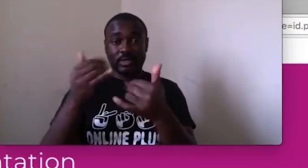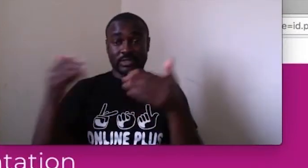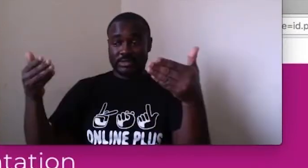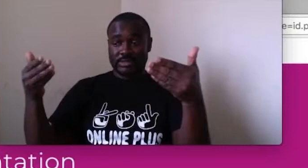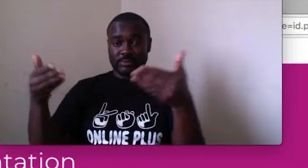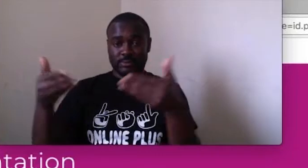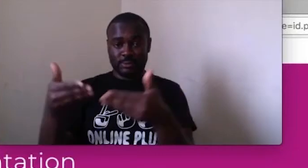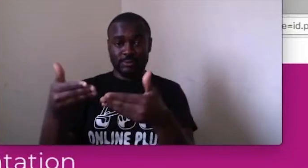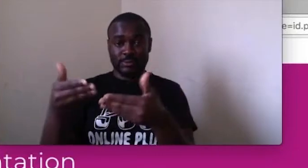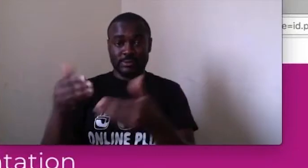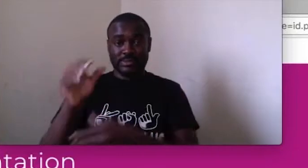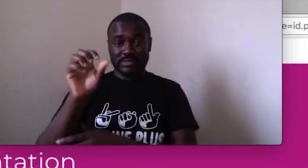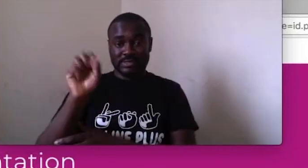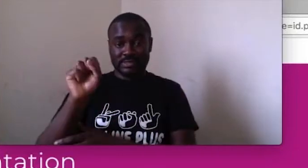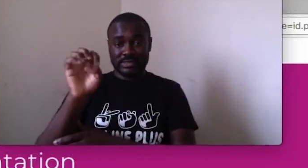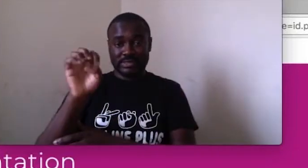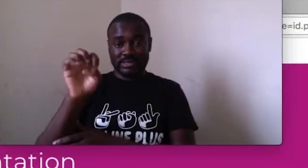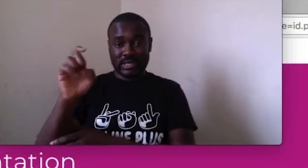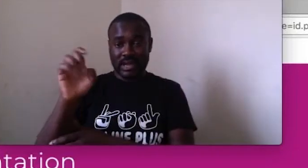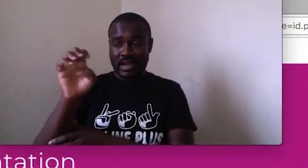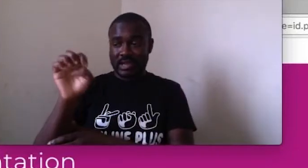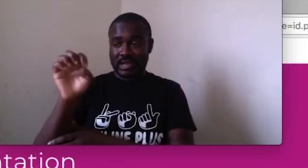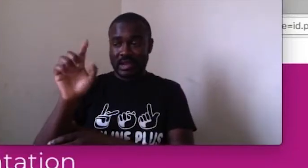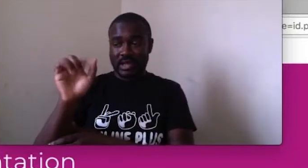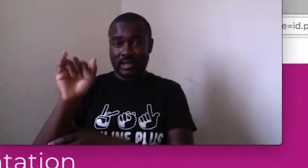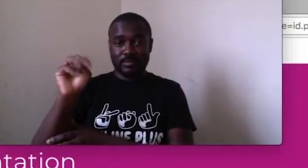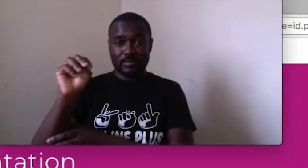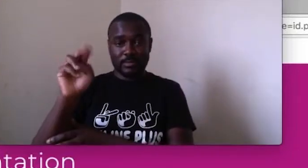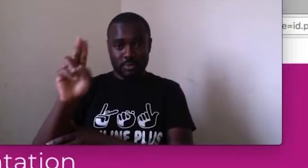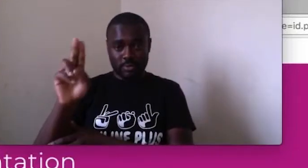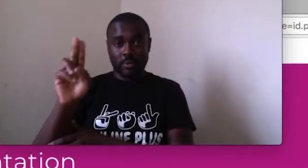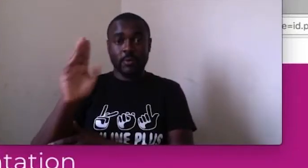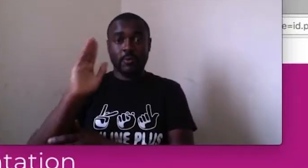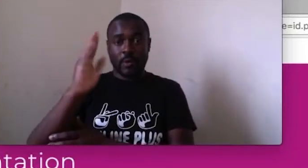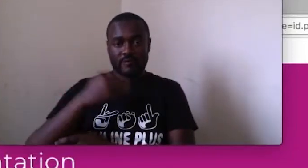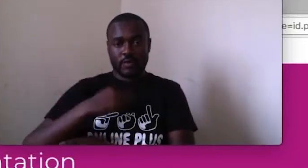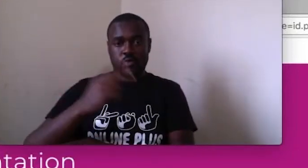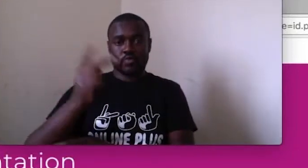The first thing is introduction to Sex eLimu